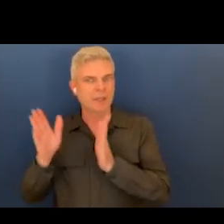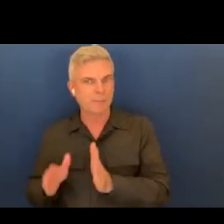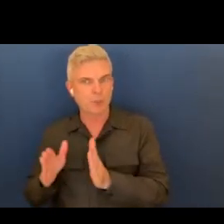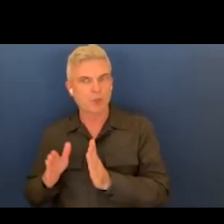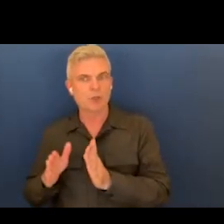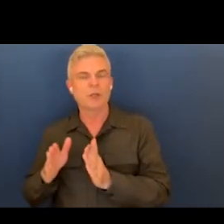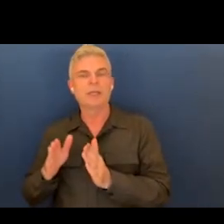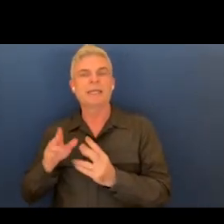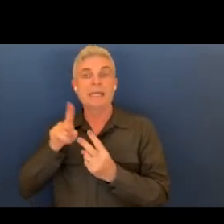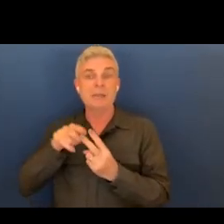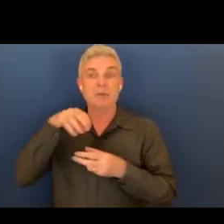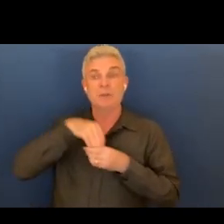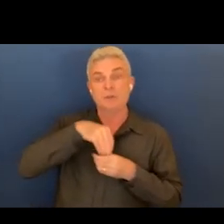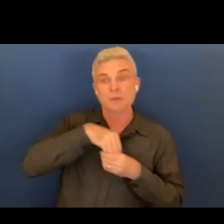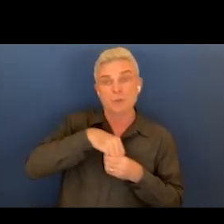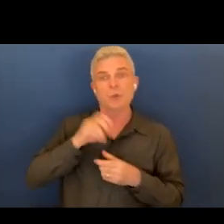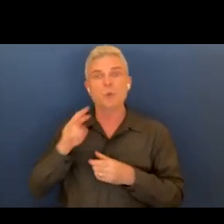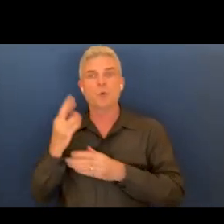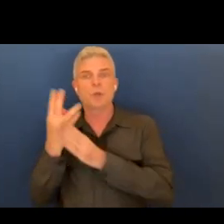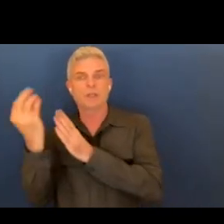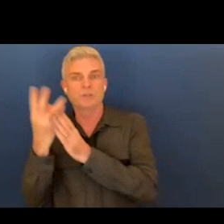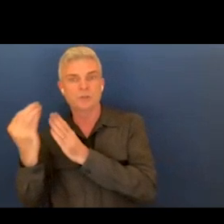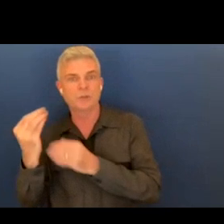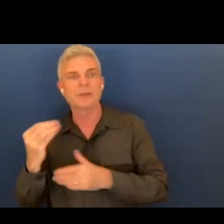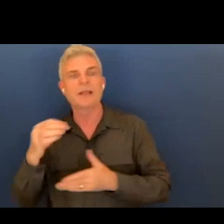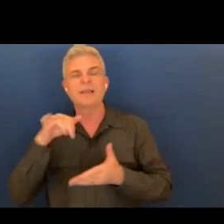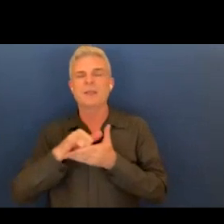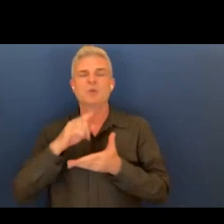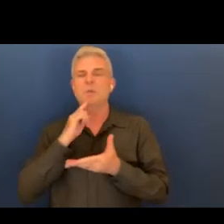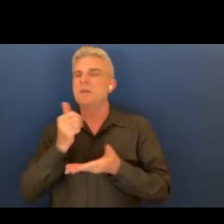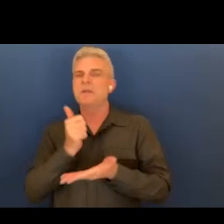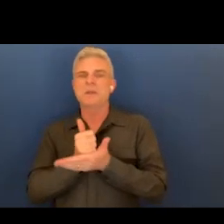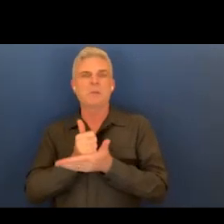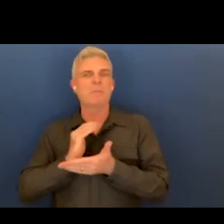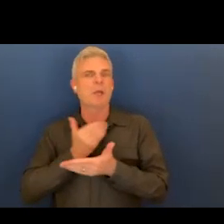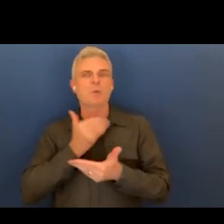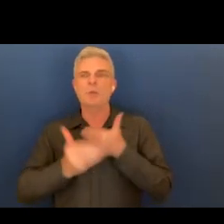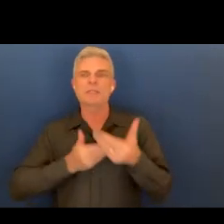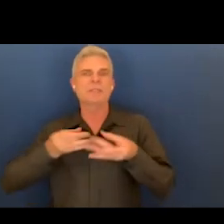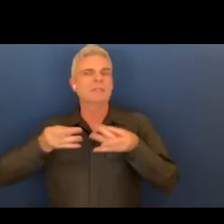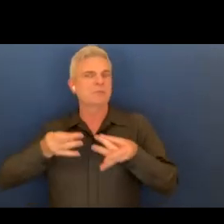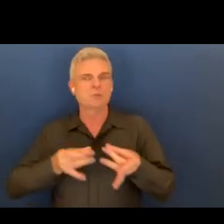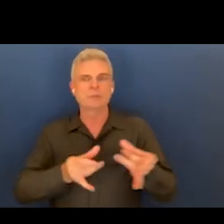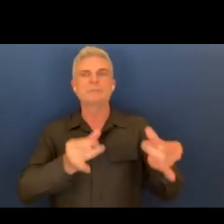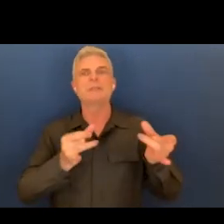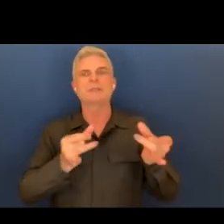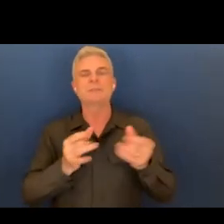your developer, internal or external. This streamlines the entire process,